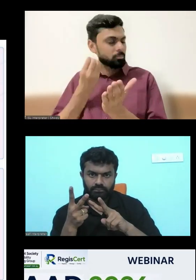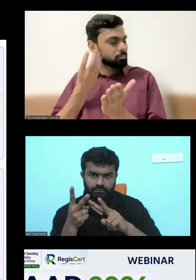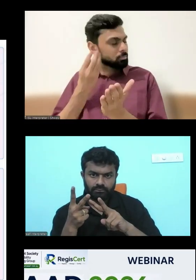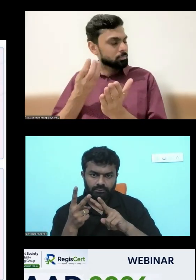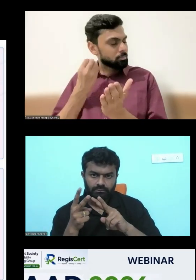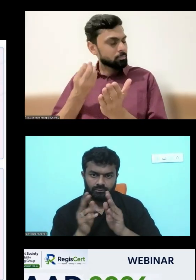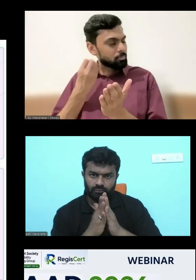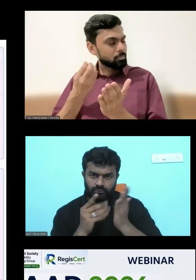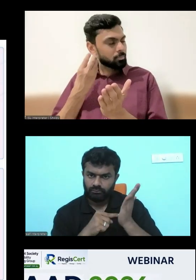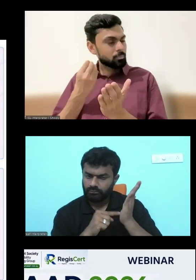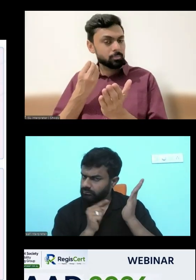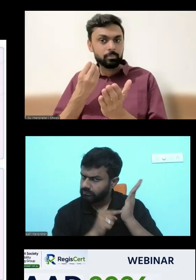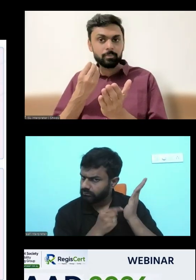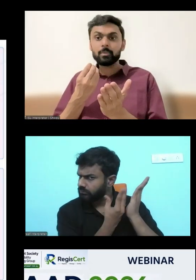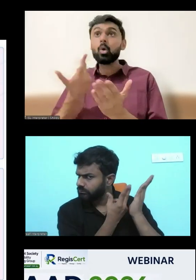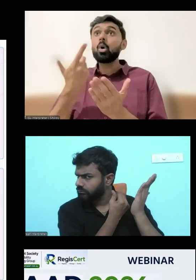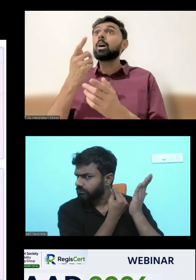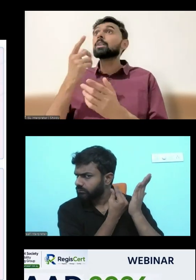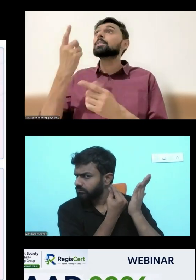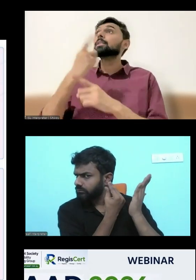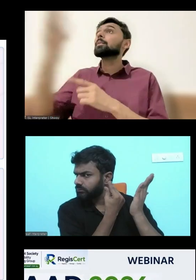verbal lessons in auditory part.